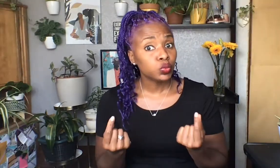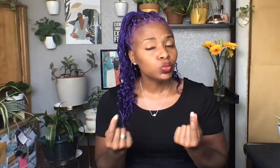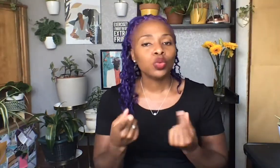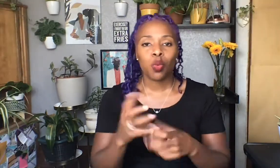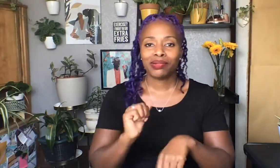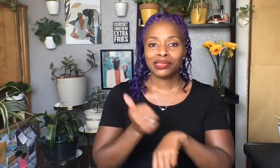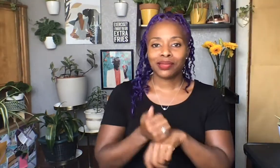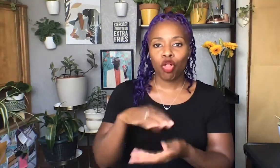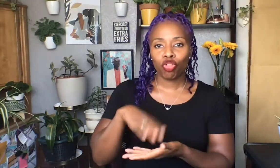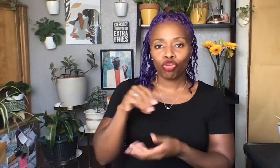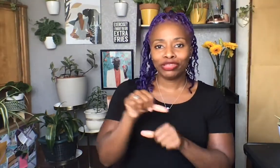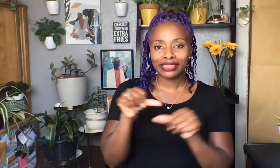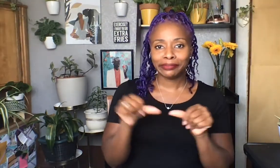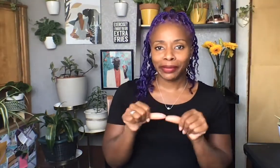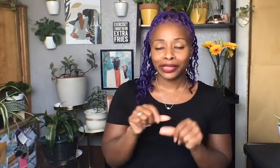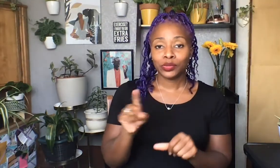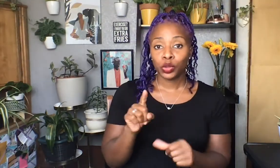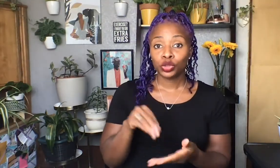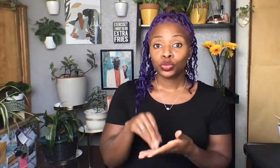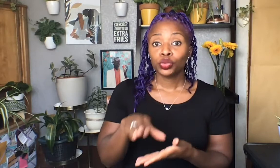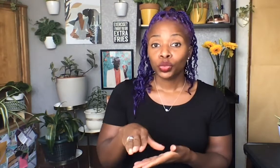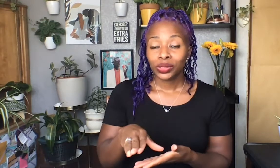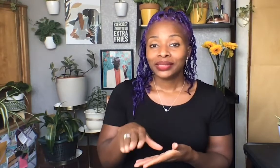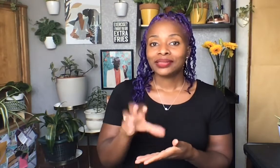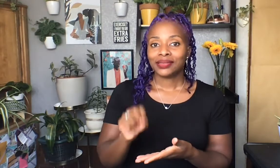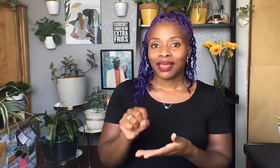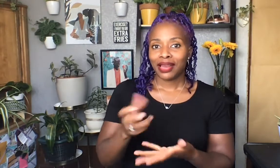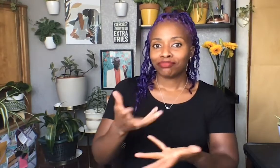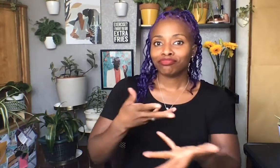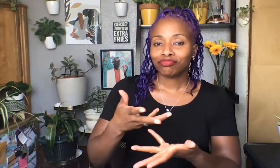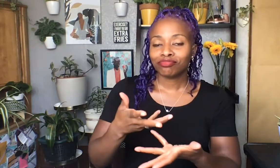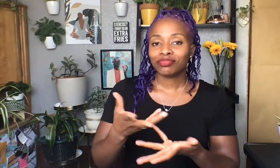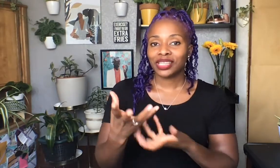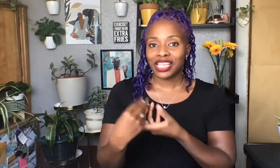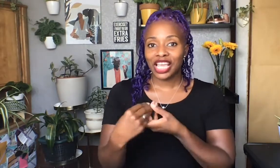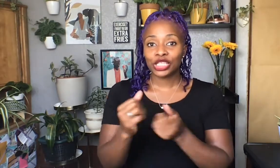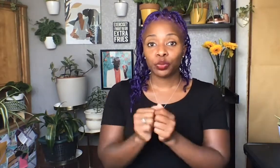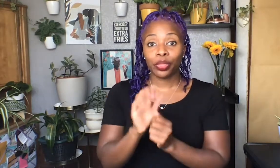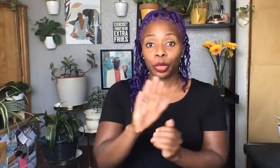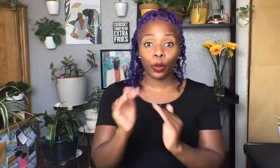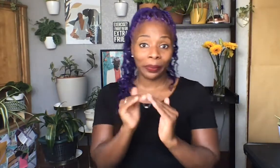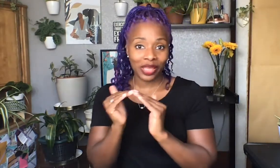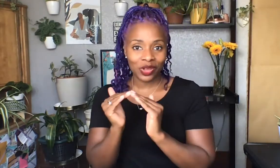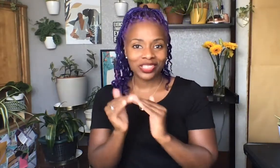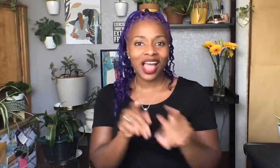So, what do you do? You set up learning spaces where students can engage with their peers,